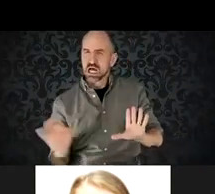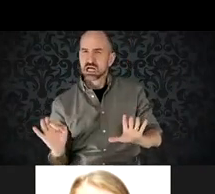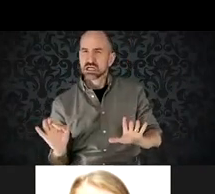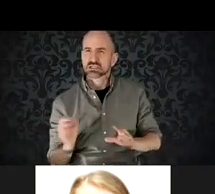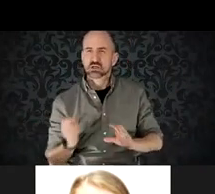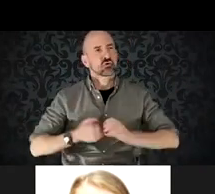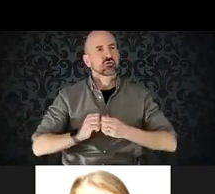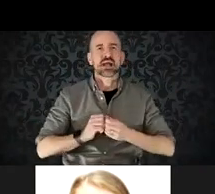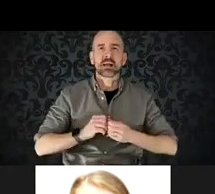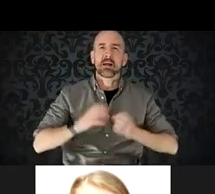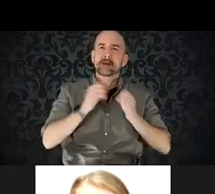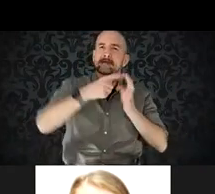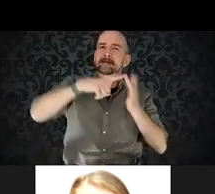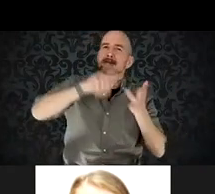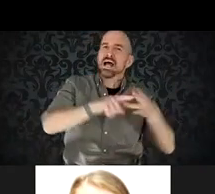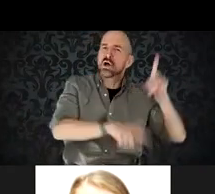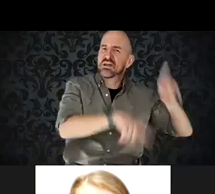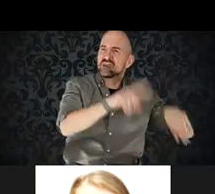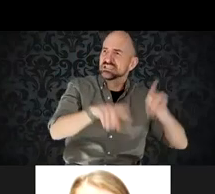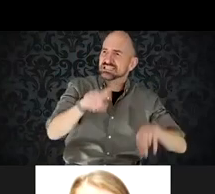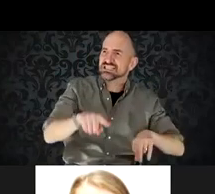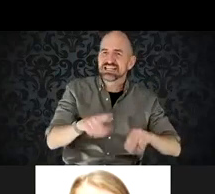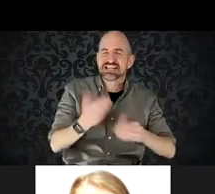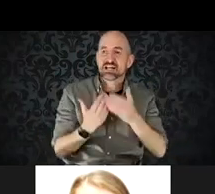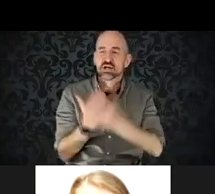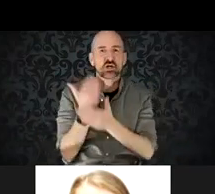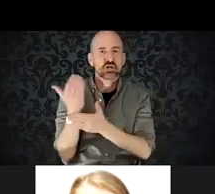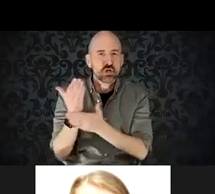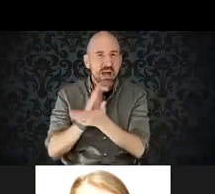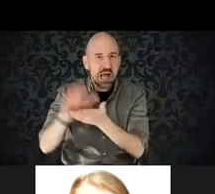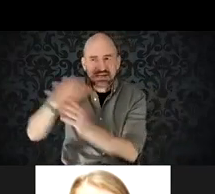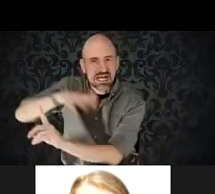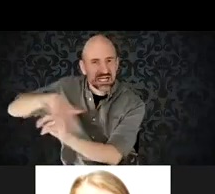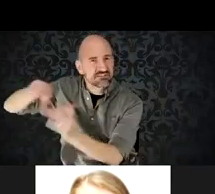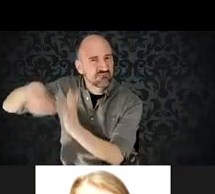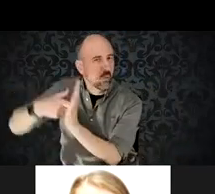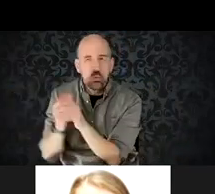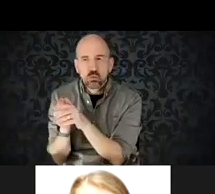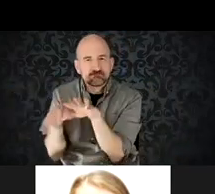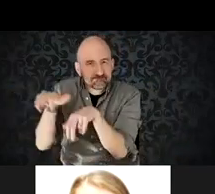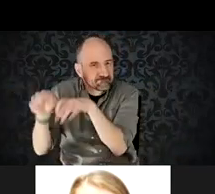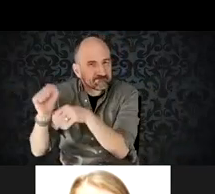and I think as gardeners we have a responsibility to the earth as well. All of my designs, no